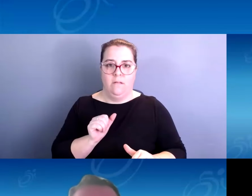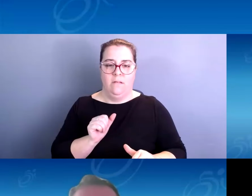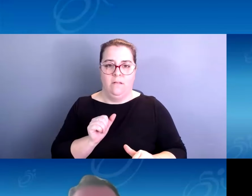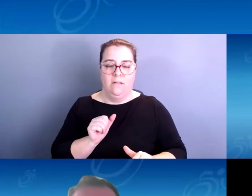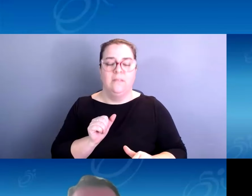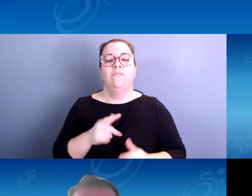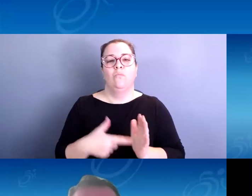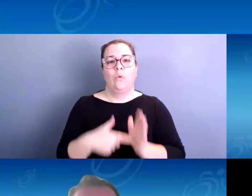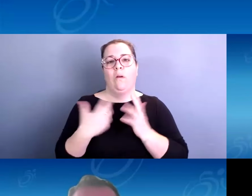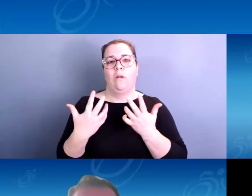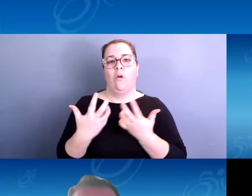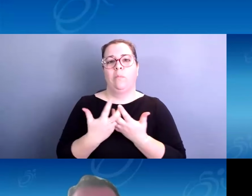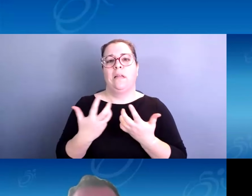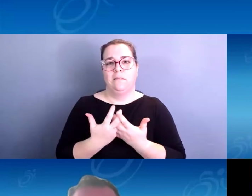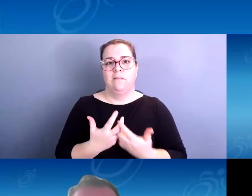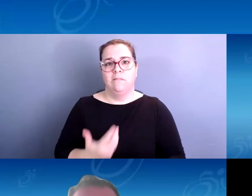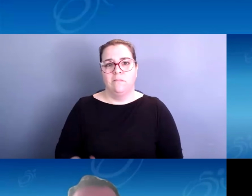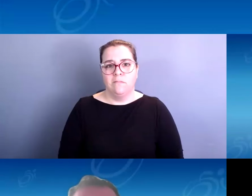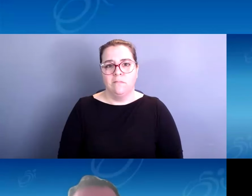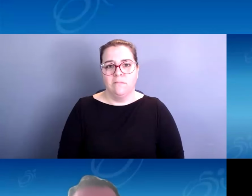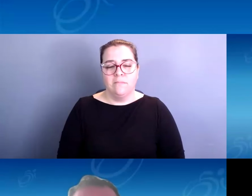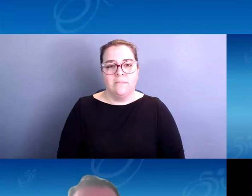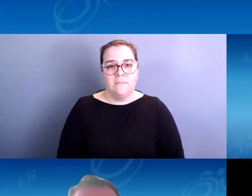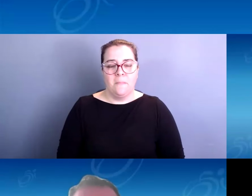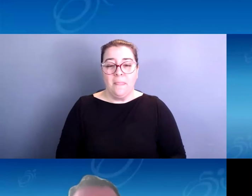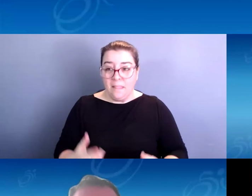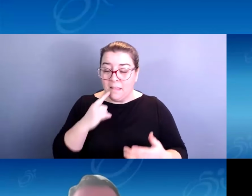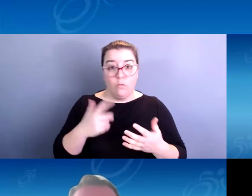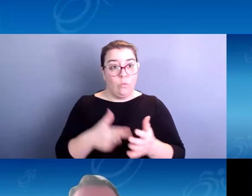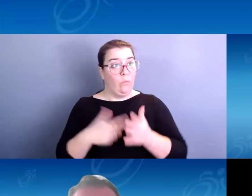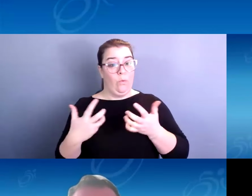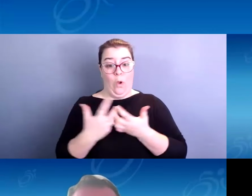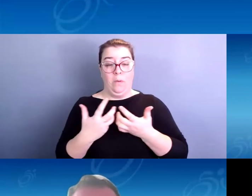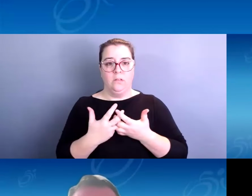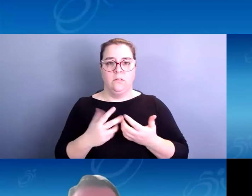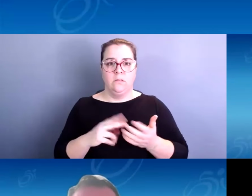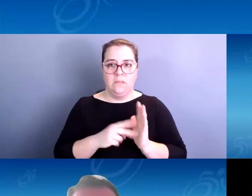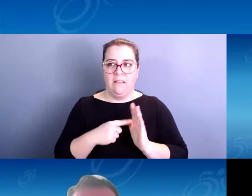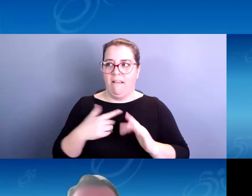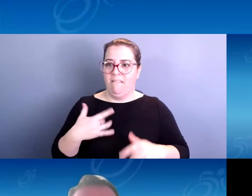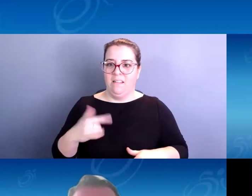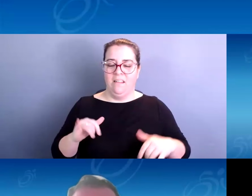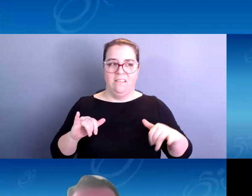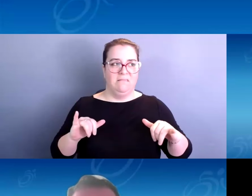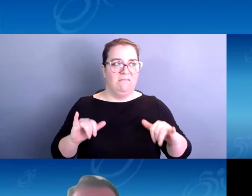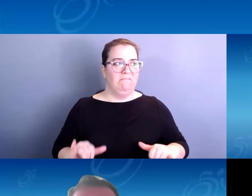to get in and out of the room, which makes me feel different. It's just, you know, just to get into a meeting room.